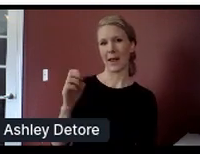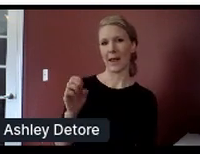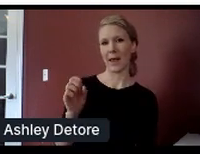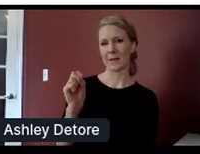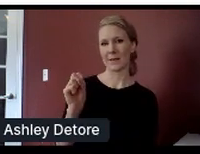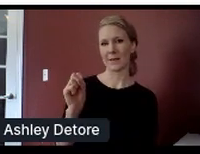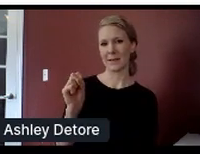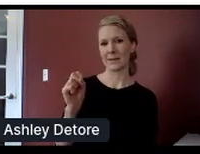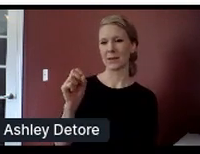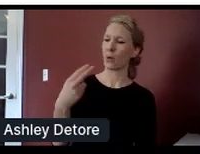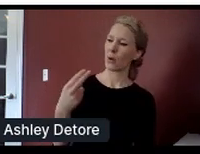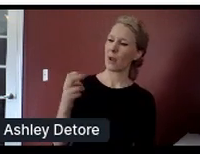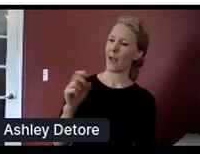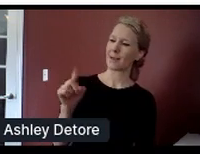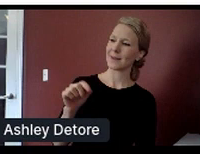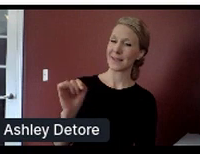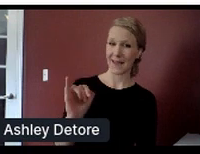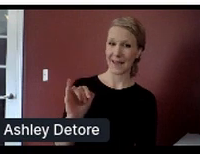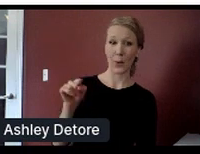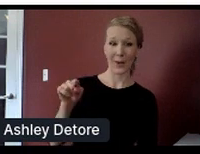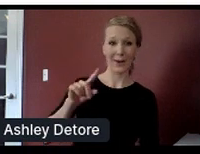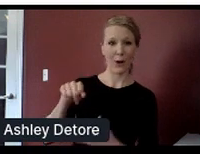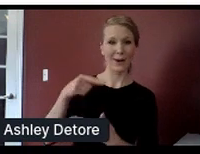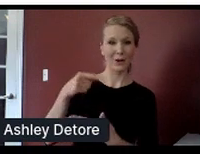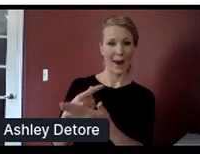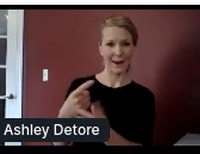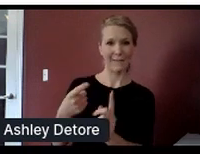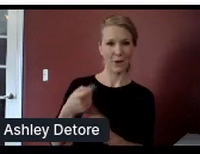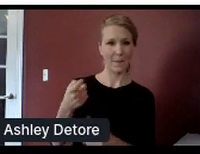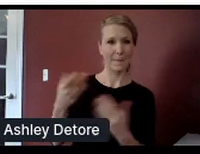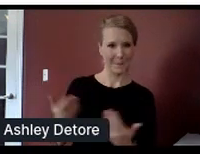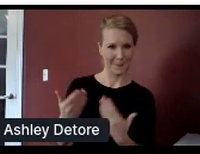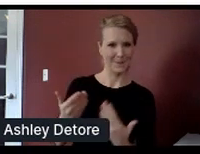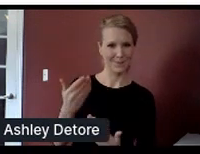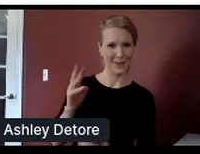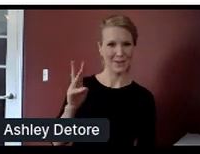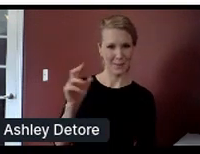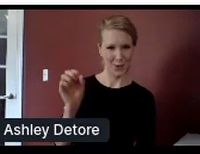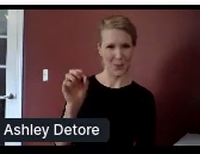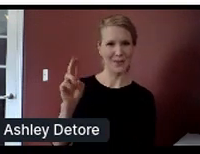He graduated from Pullman, WSU Pullman, with a history degree.